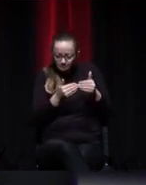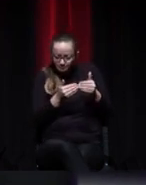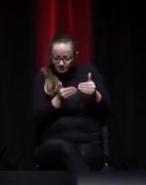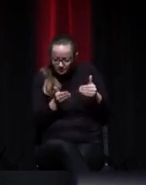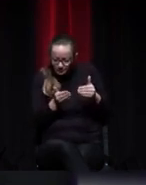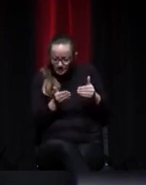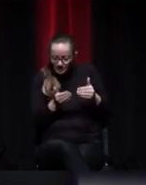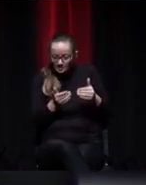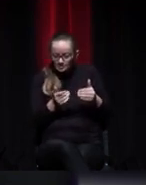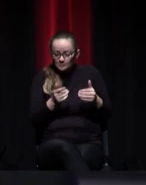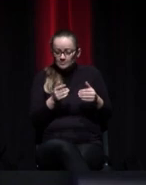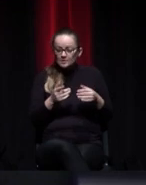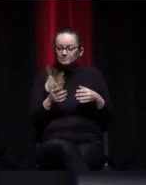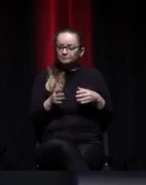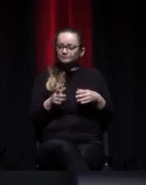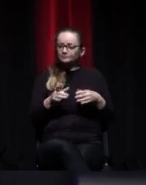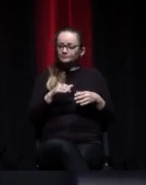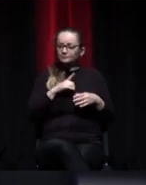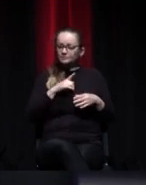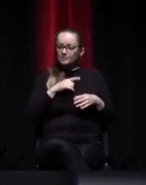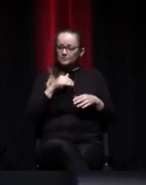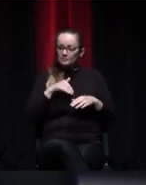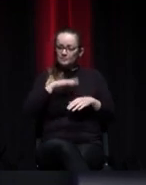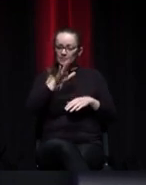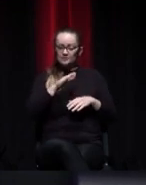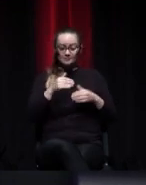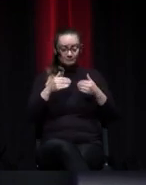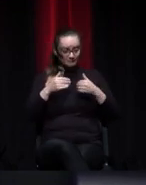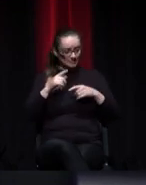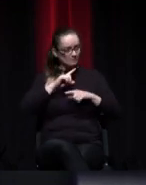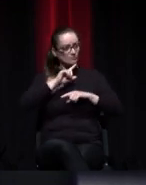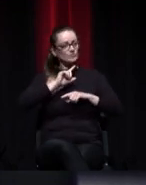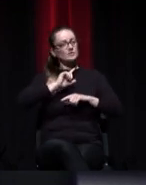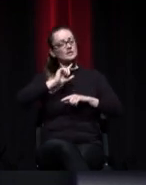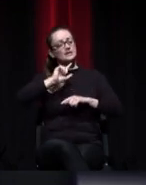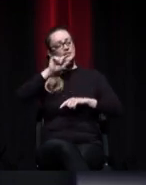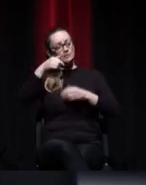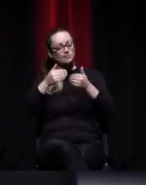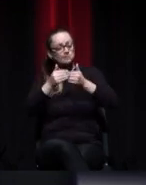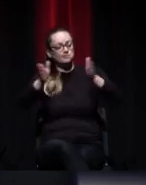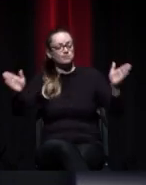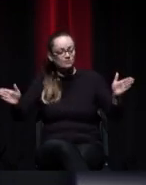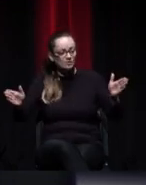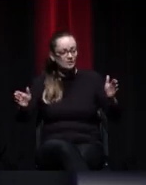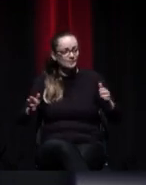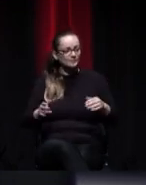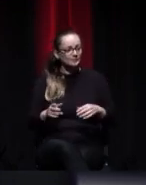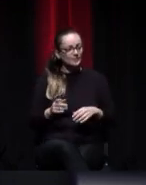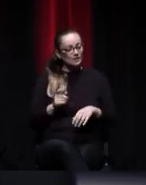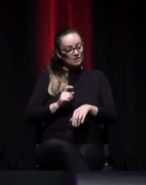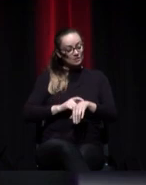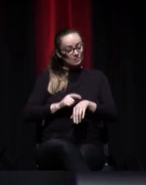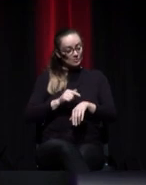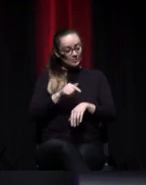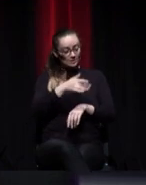for something else much more obvious to come. While they're having fun,